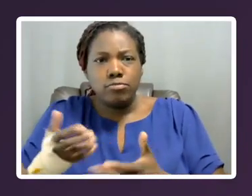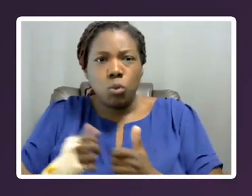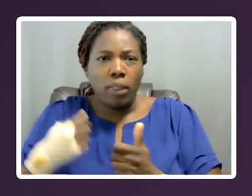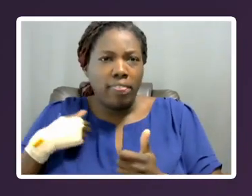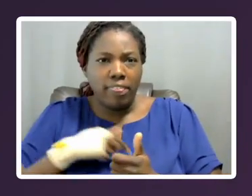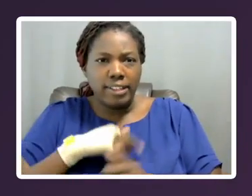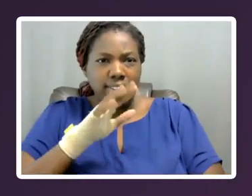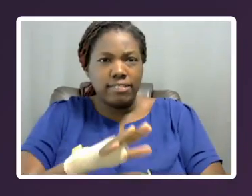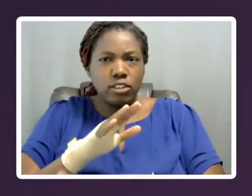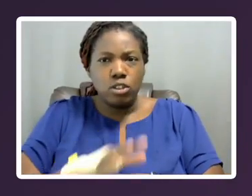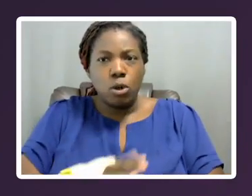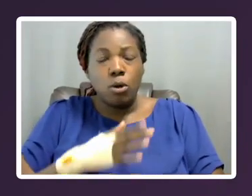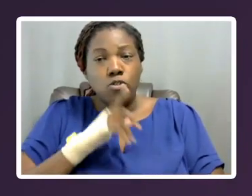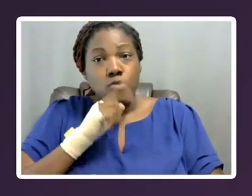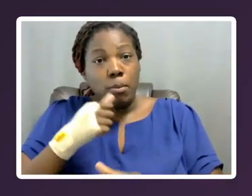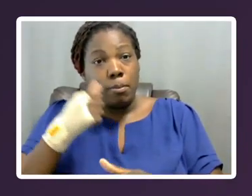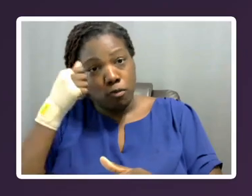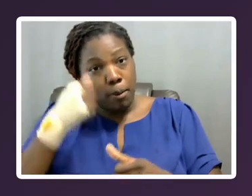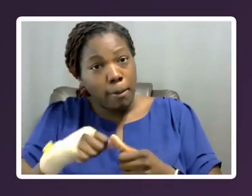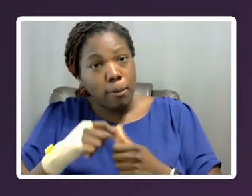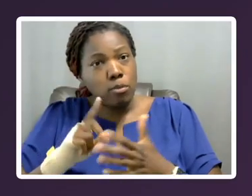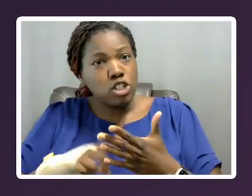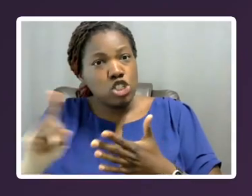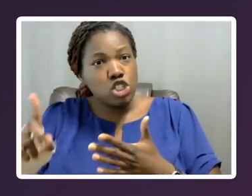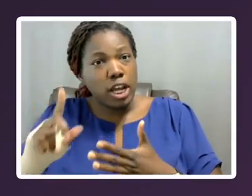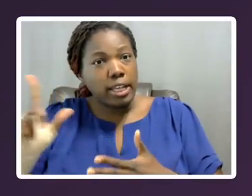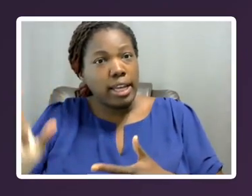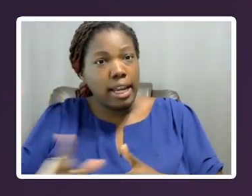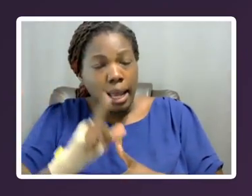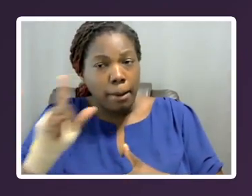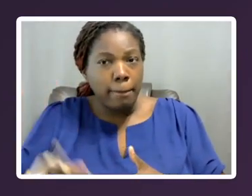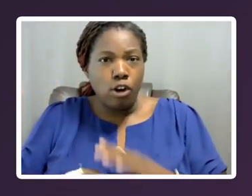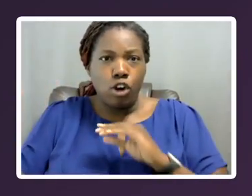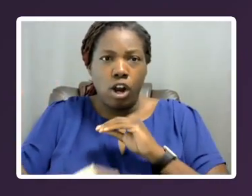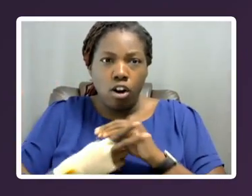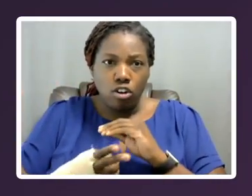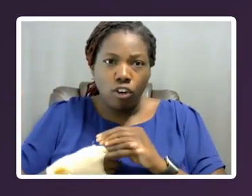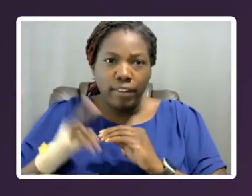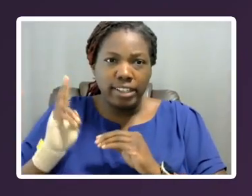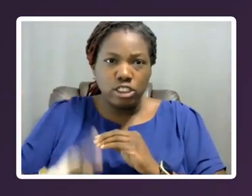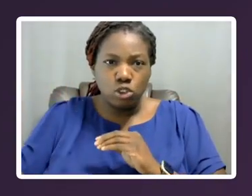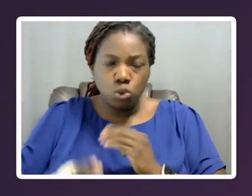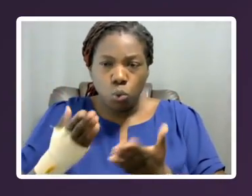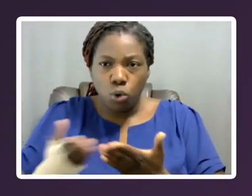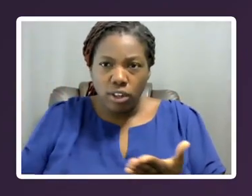remember to check your local library archives, historical sites, neighborhood organizations,